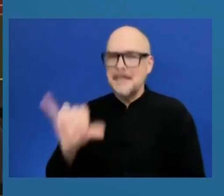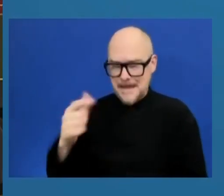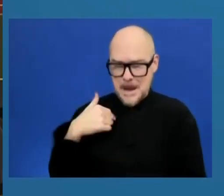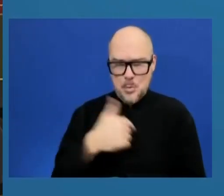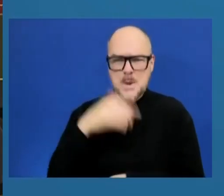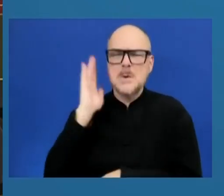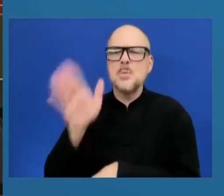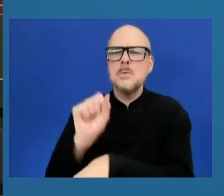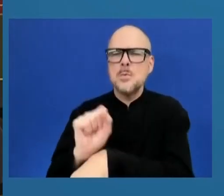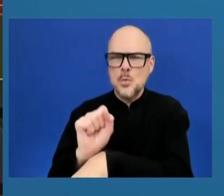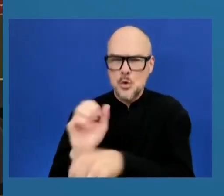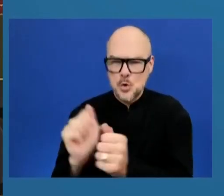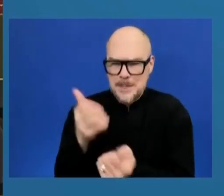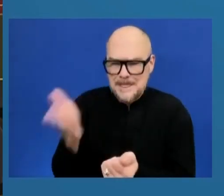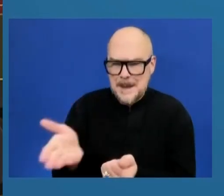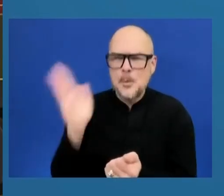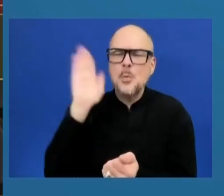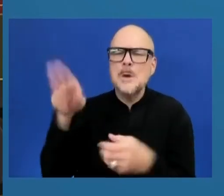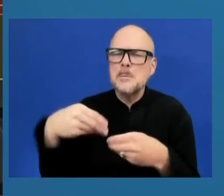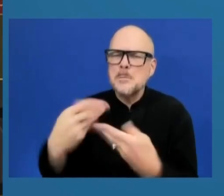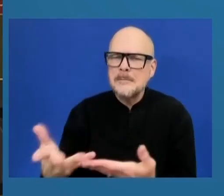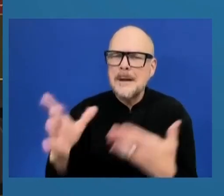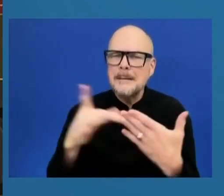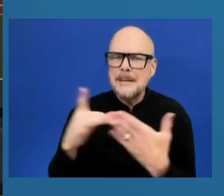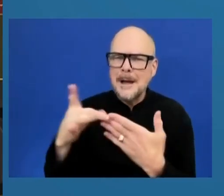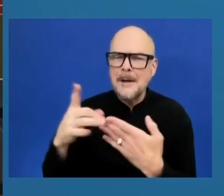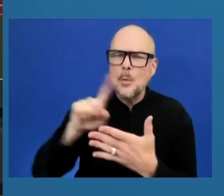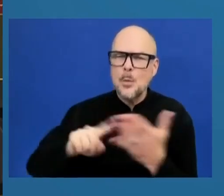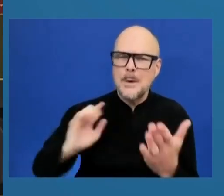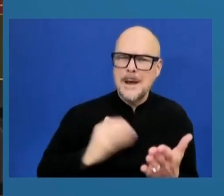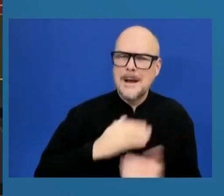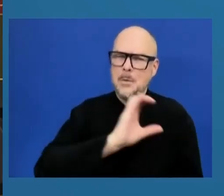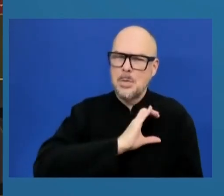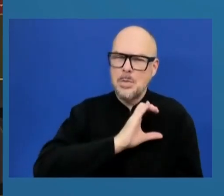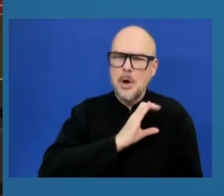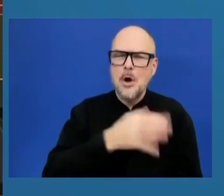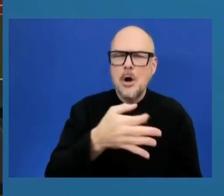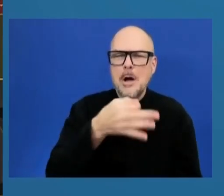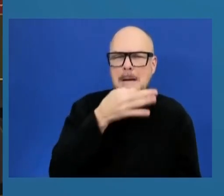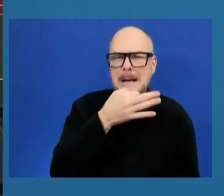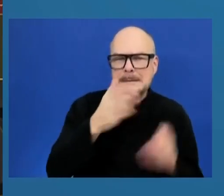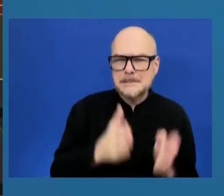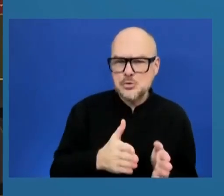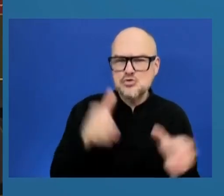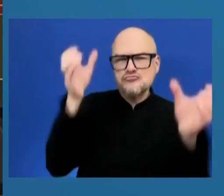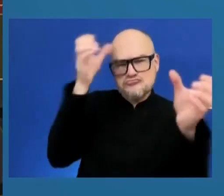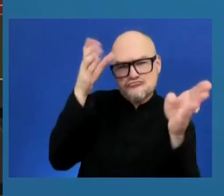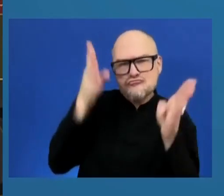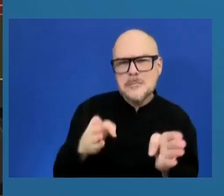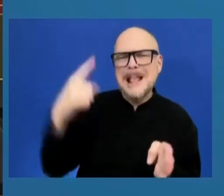we'll have guidelines for them on what our law enforcement experts think is a problem. So that'll be getting out to them.